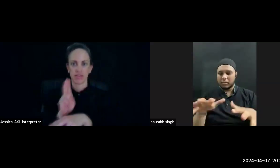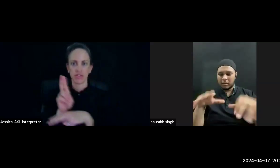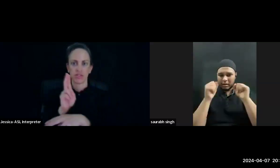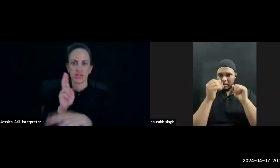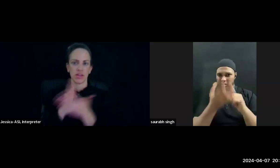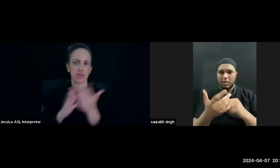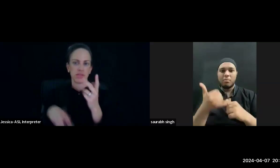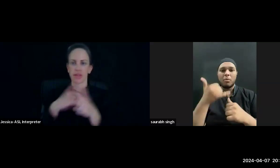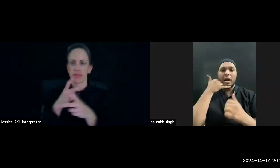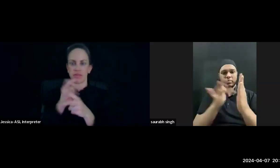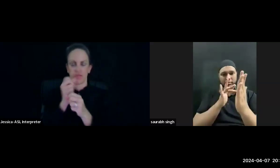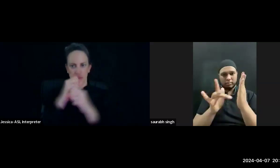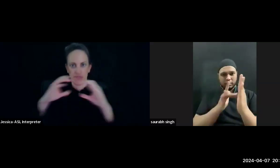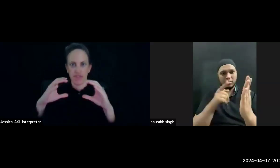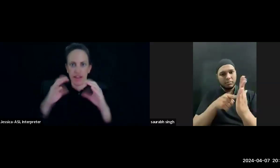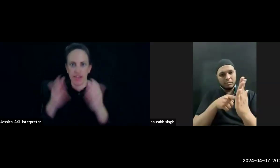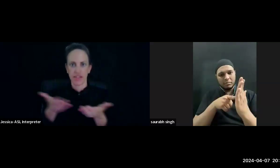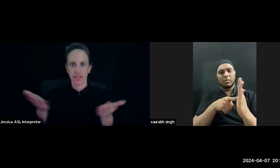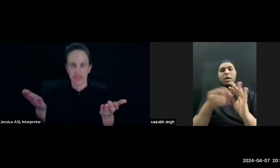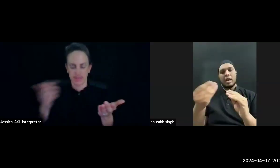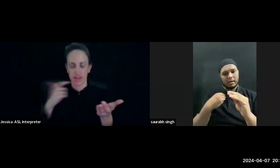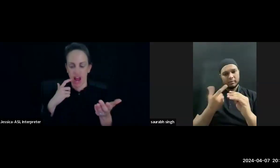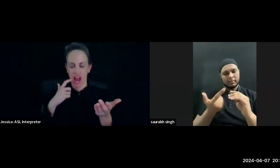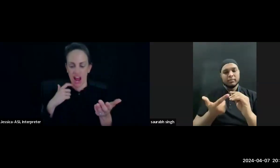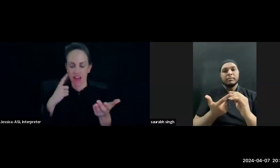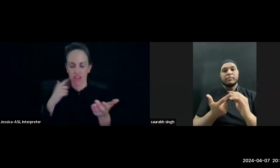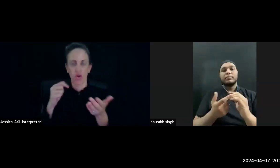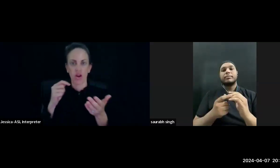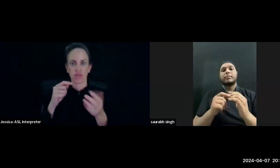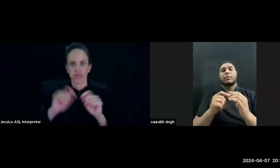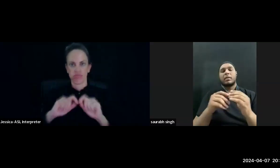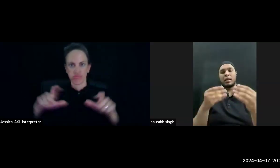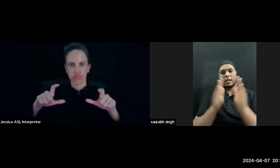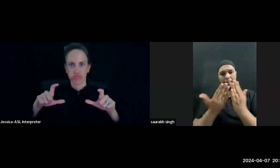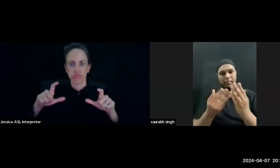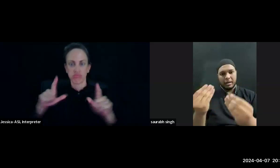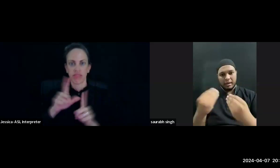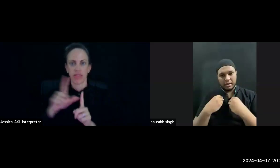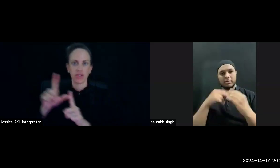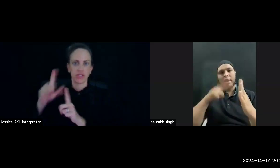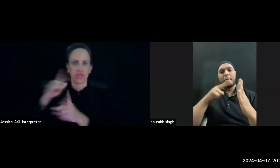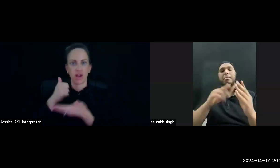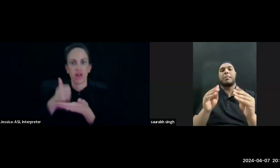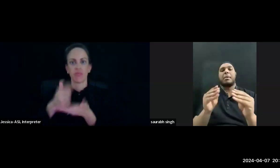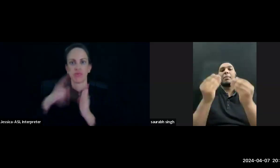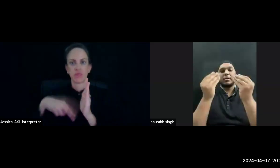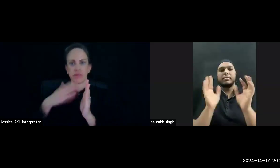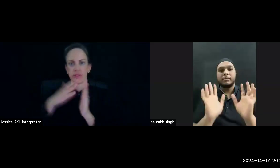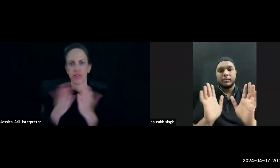phone that can magnify the letters so that you can actually read better. okay so that is